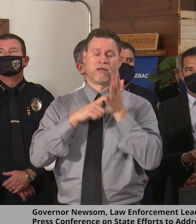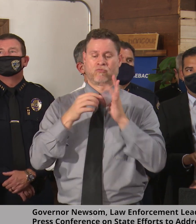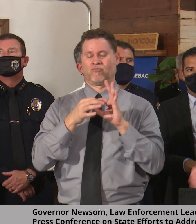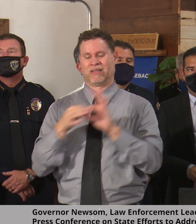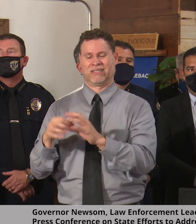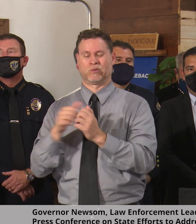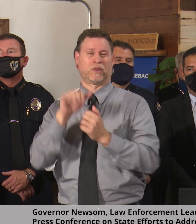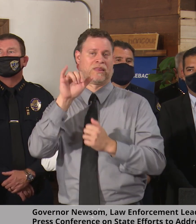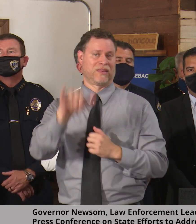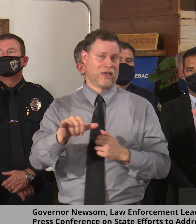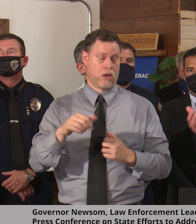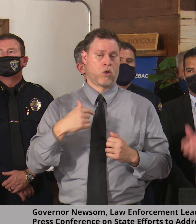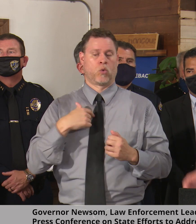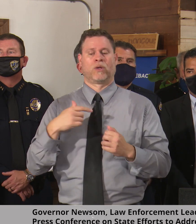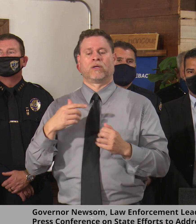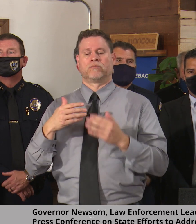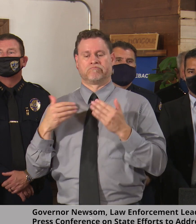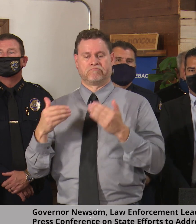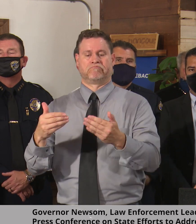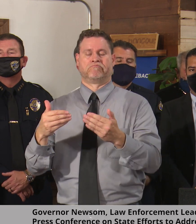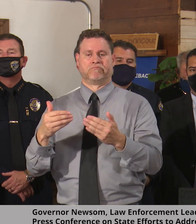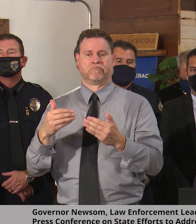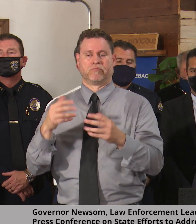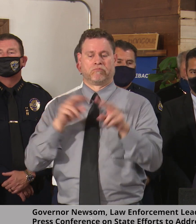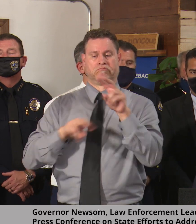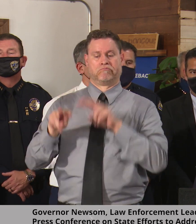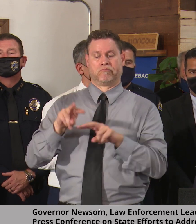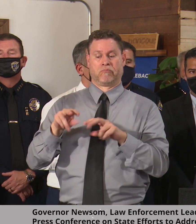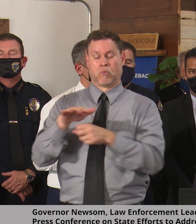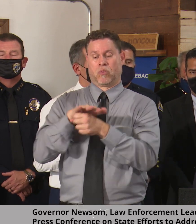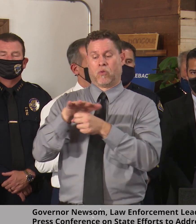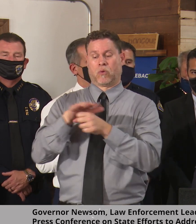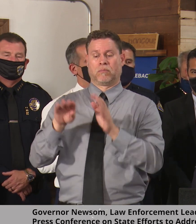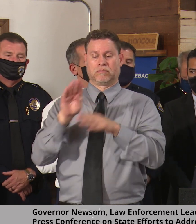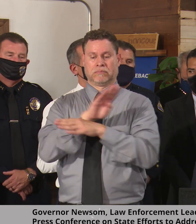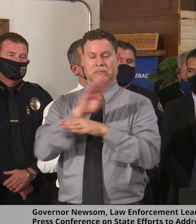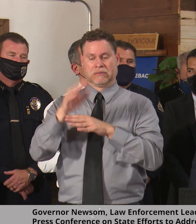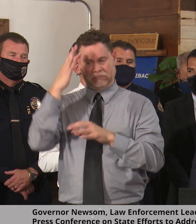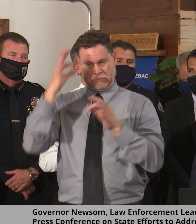that. We subscribe to a point of view that local businesses can make determinations for themselves